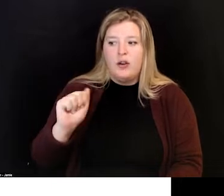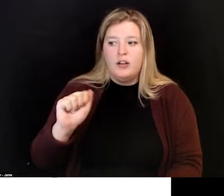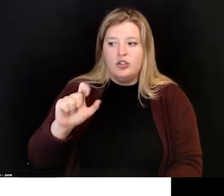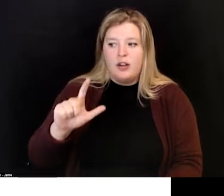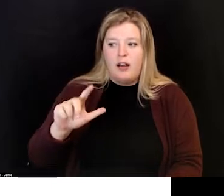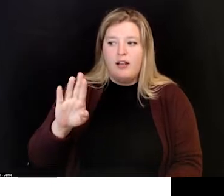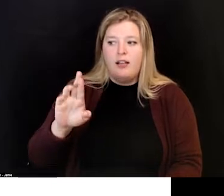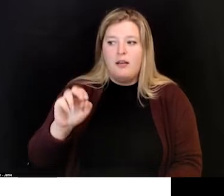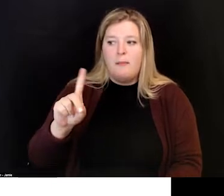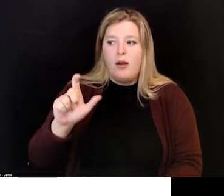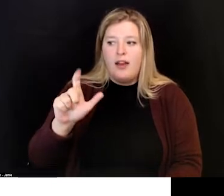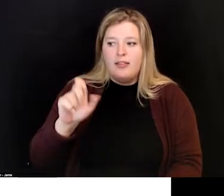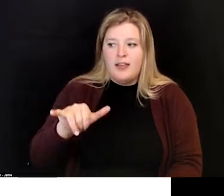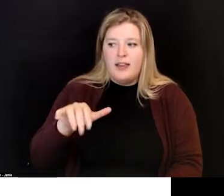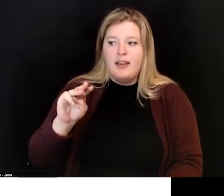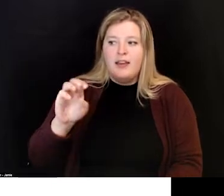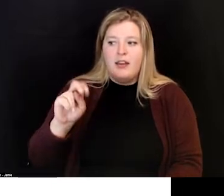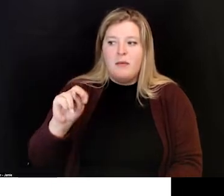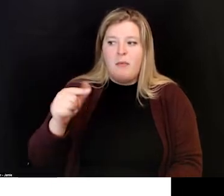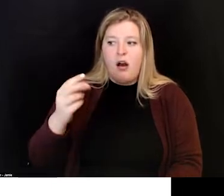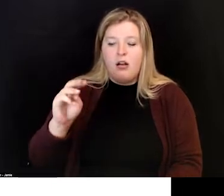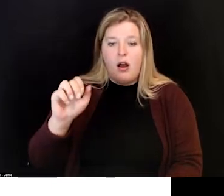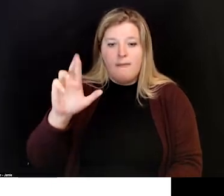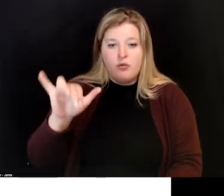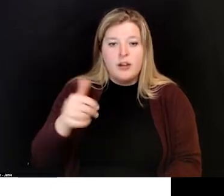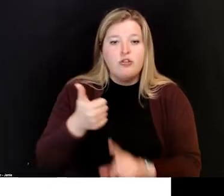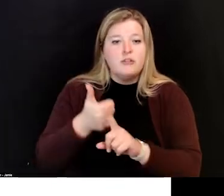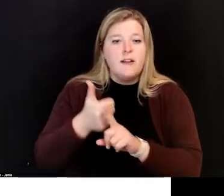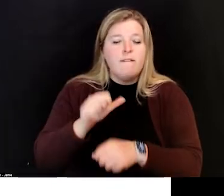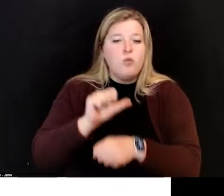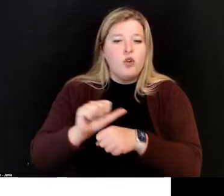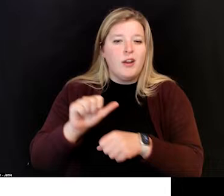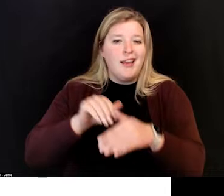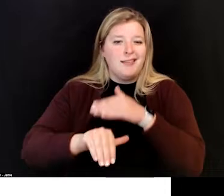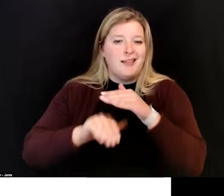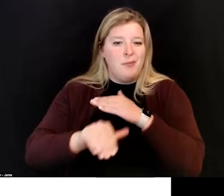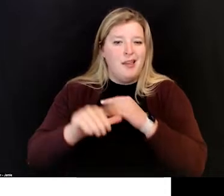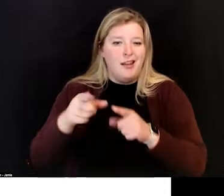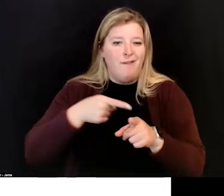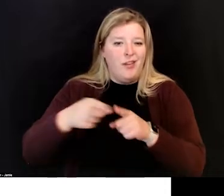Dr. Bradley-Montgomery has been working in accessibility and usability for over 20 years.